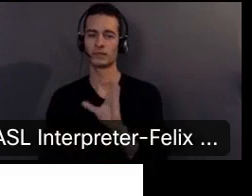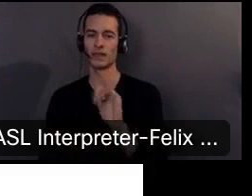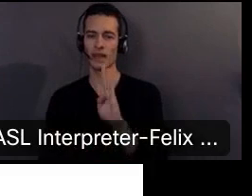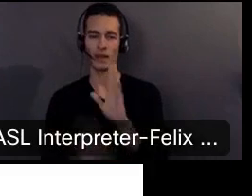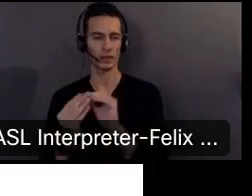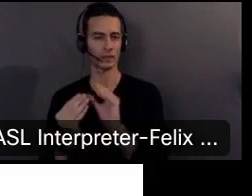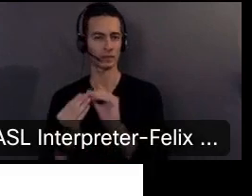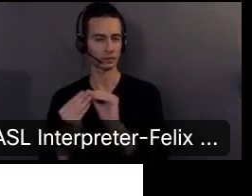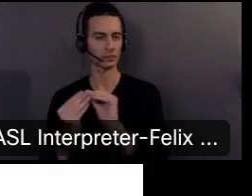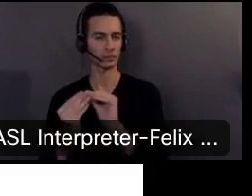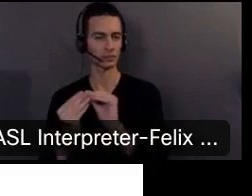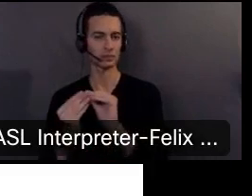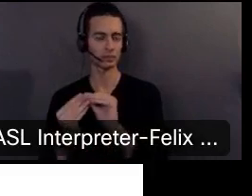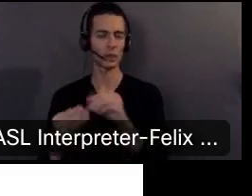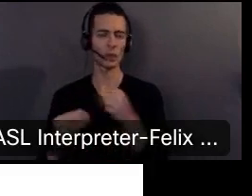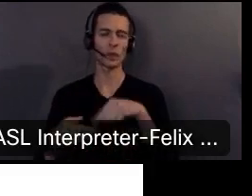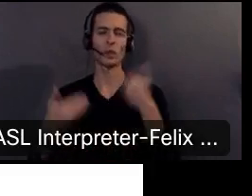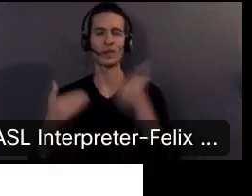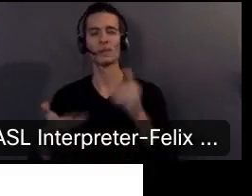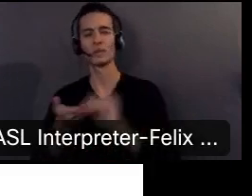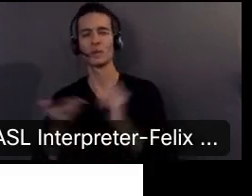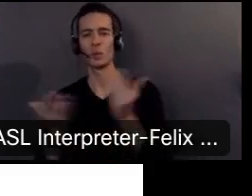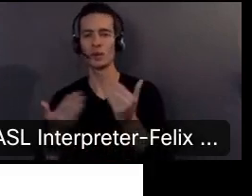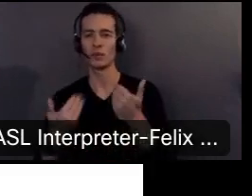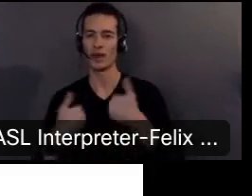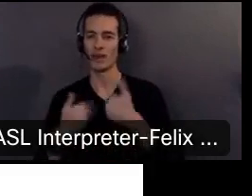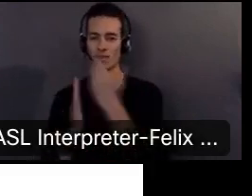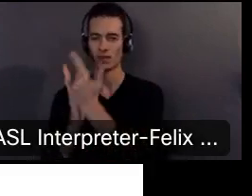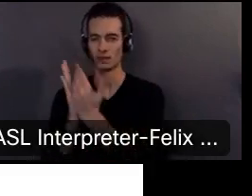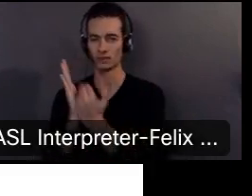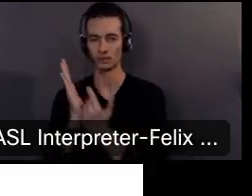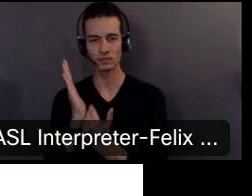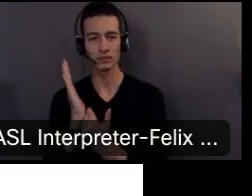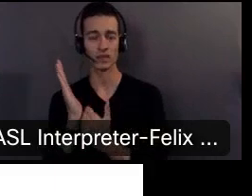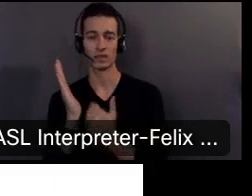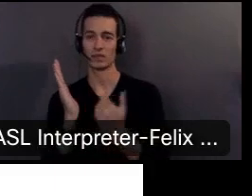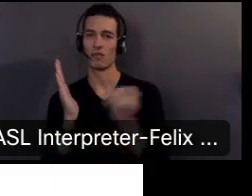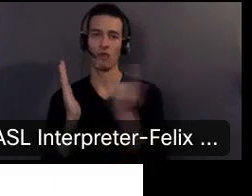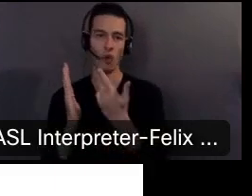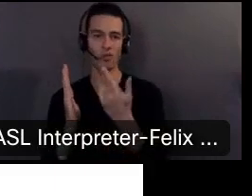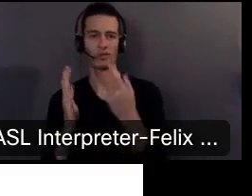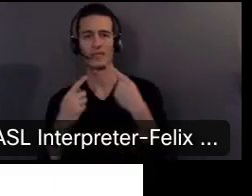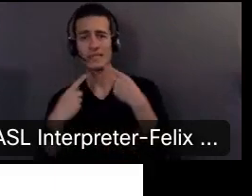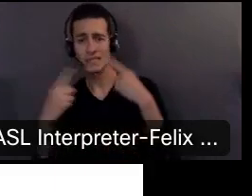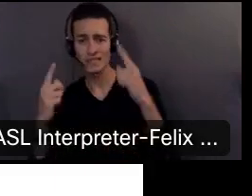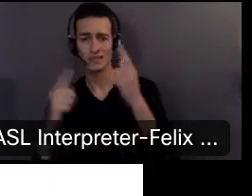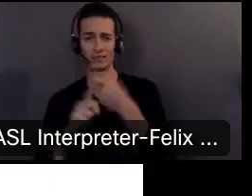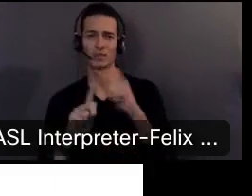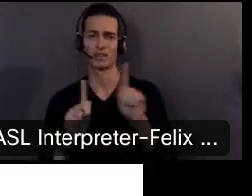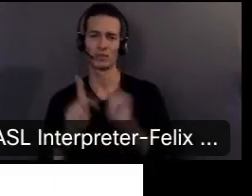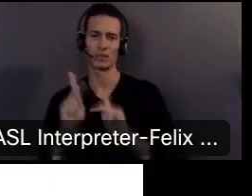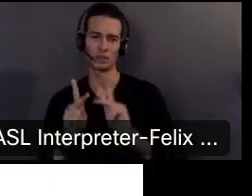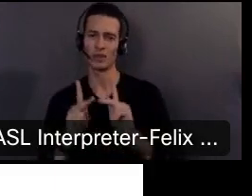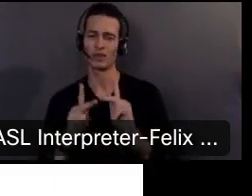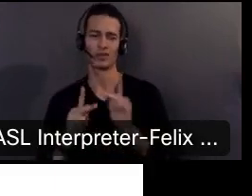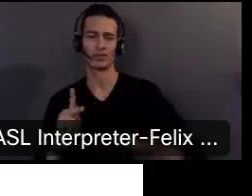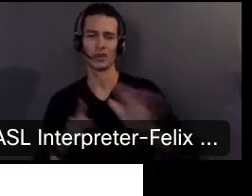We have a list of 2022, sort of, by the numbers, lots of achievements around the system. So we'll talk about that later on, but I would recommend folks read that too. folks read that too